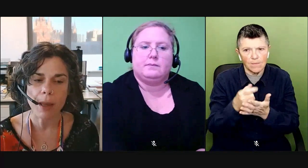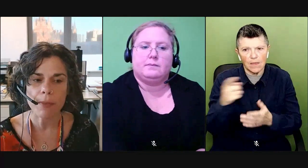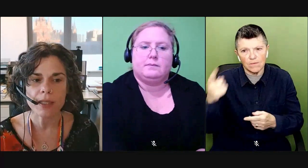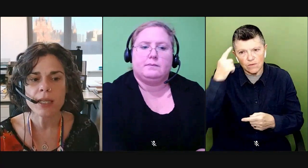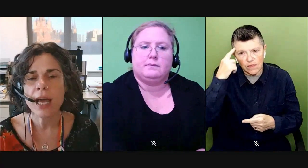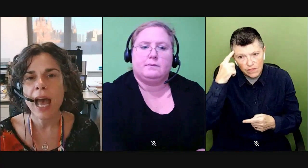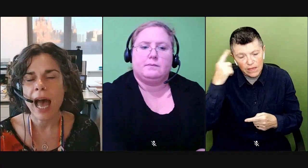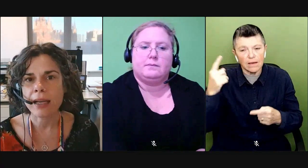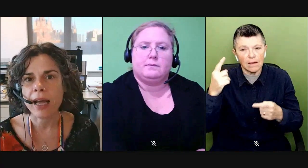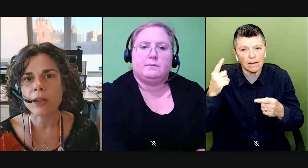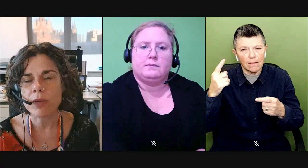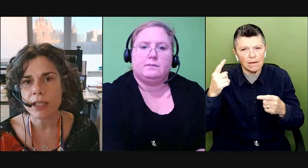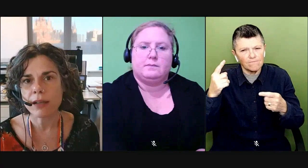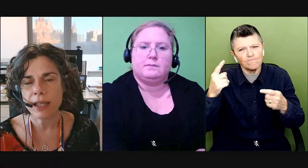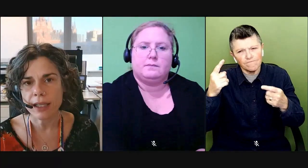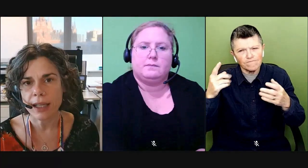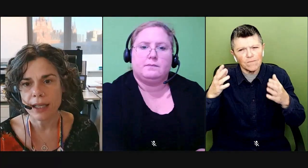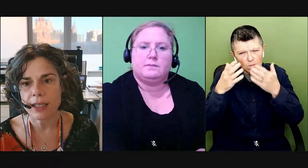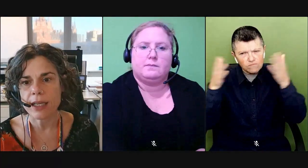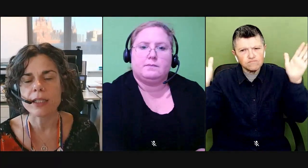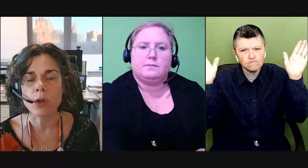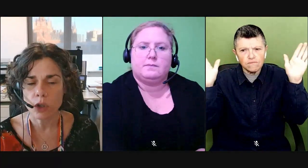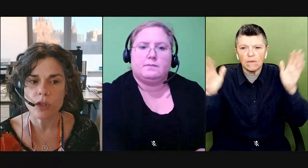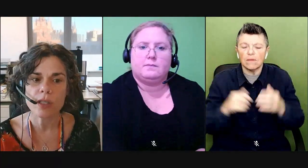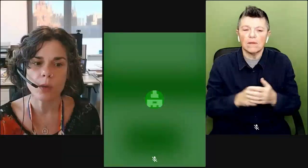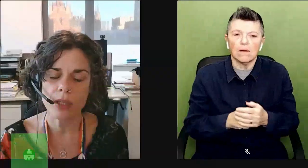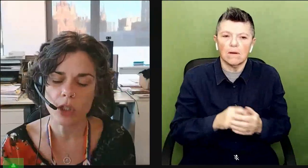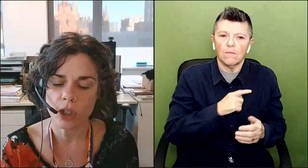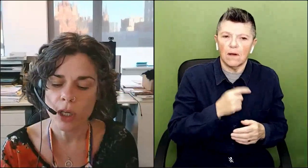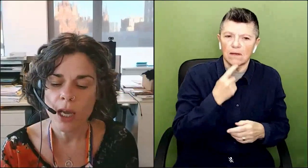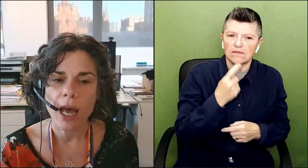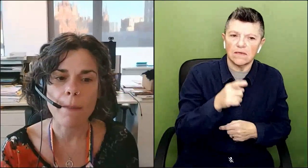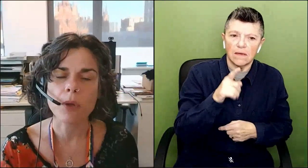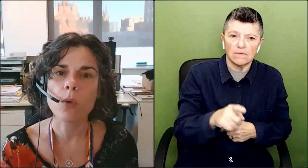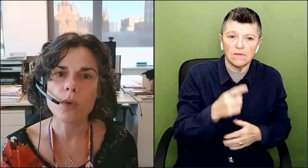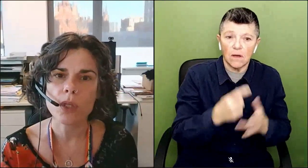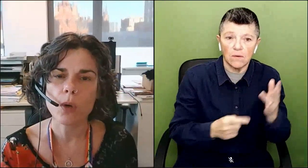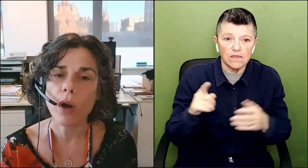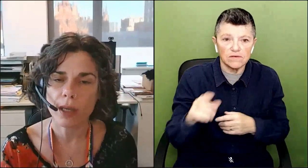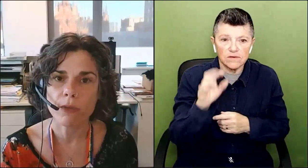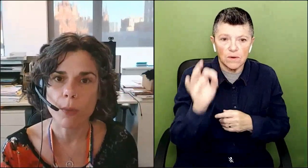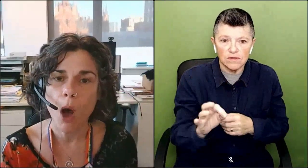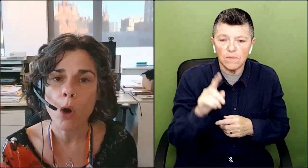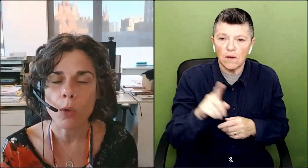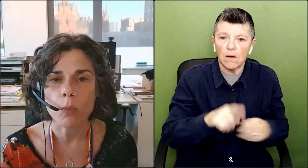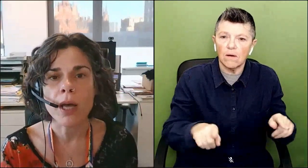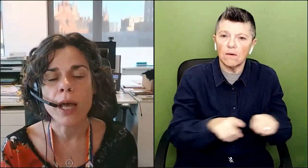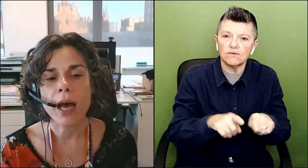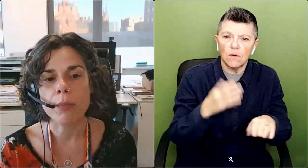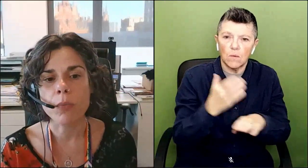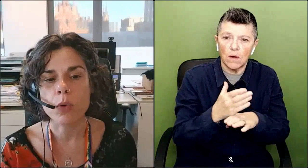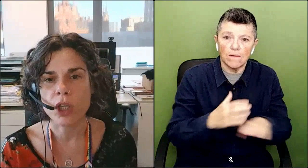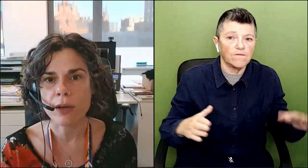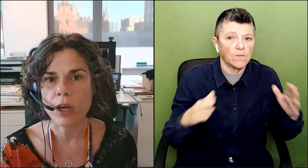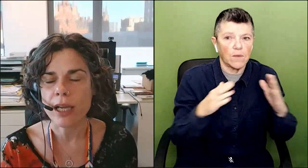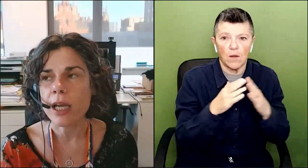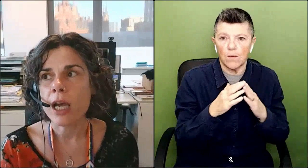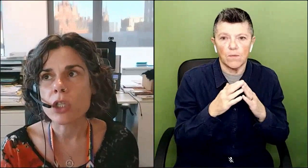And the reason I think that is not just this question but also working from home more generally.